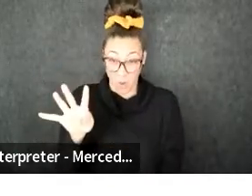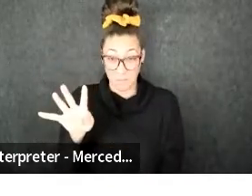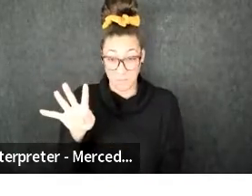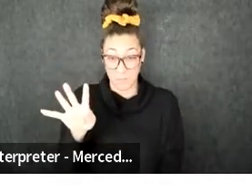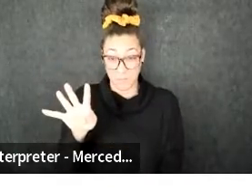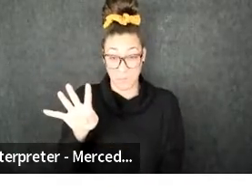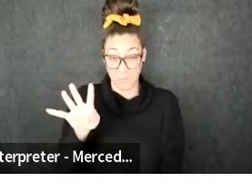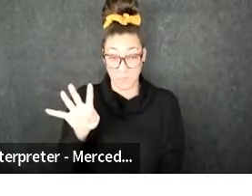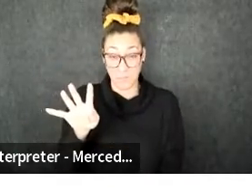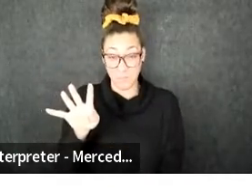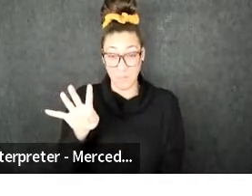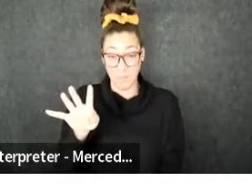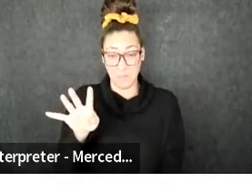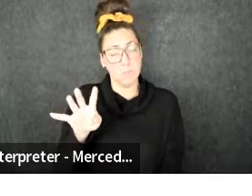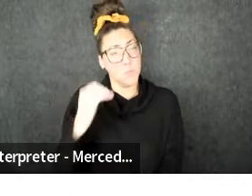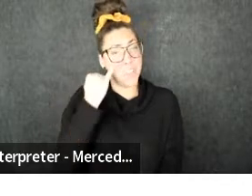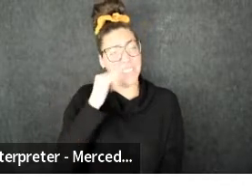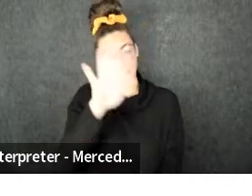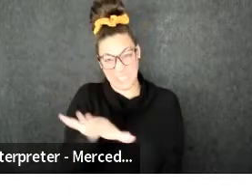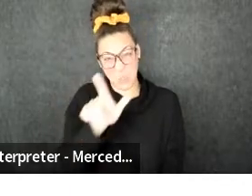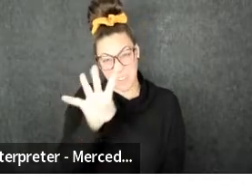So if you have scores around 24 for that app